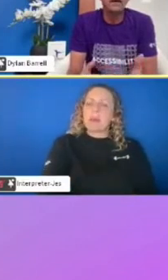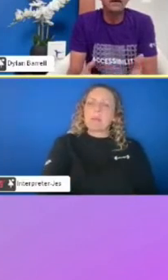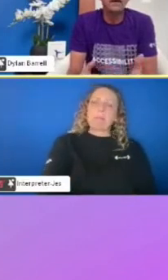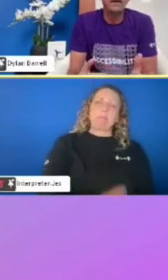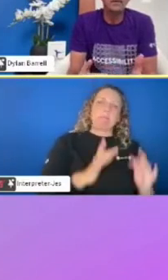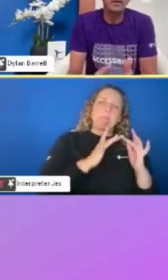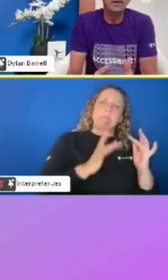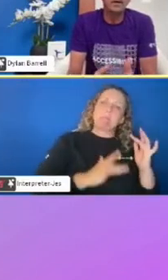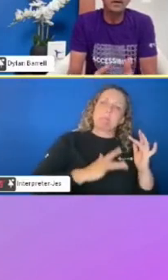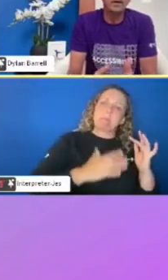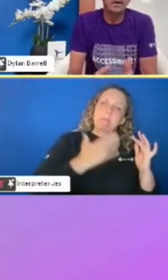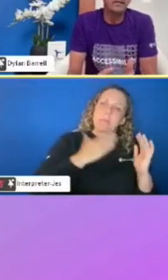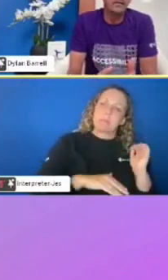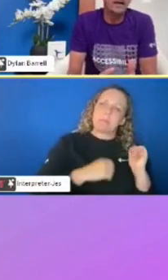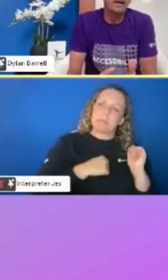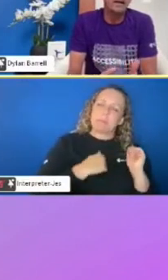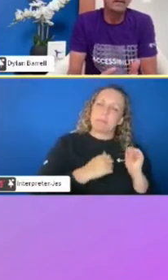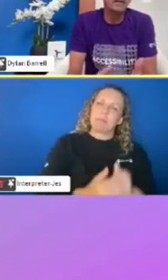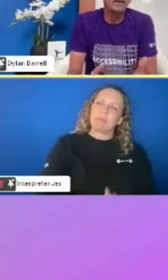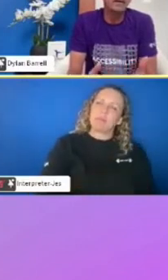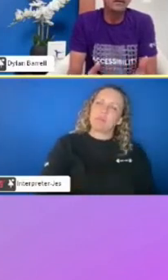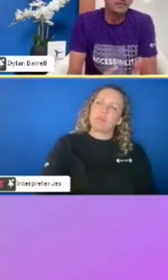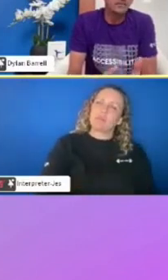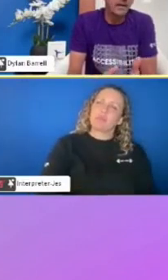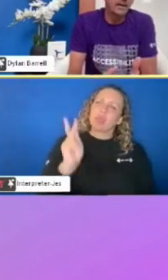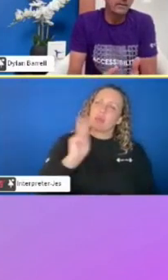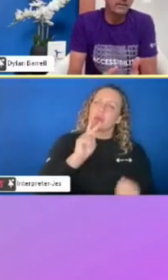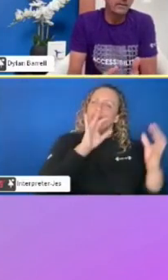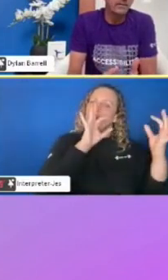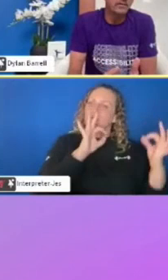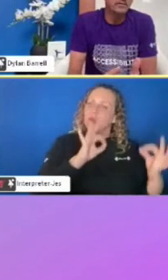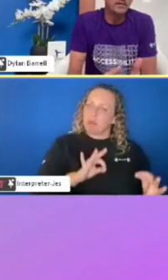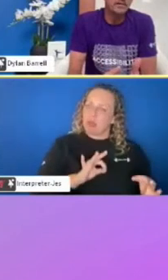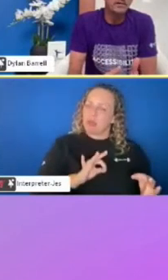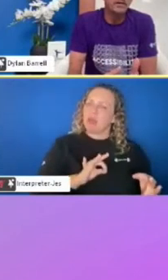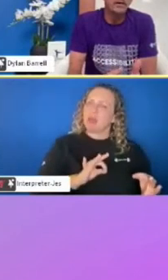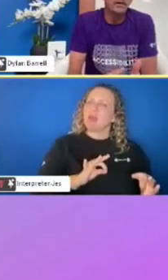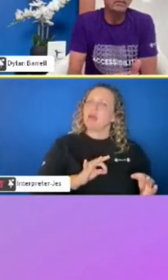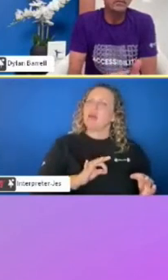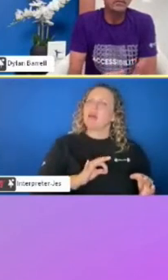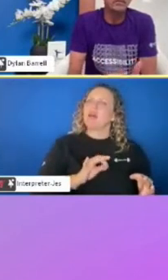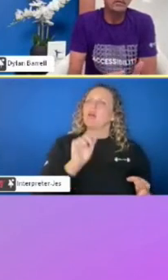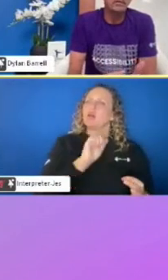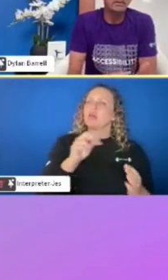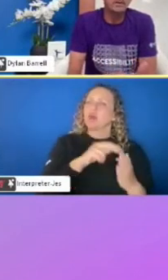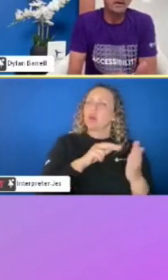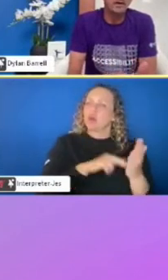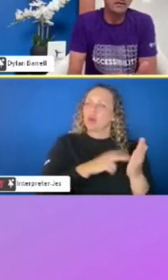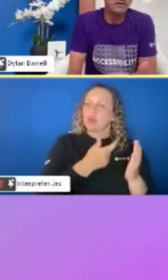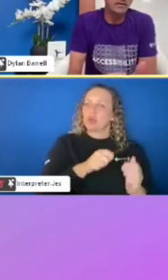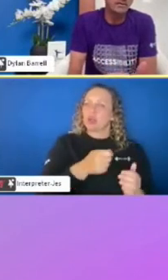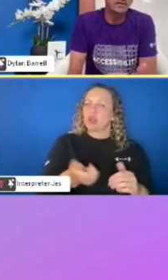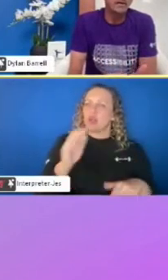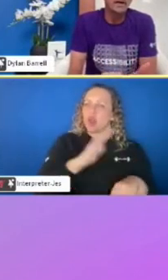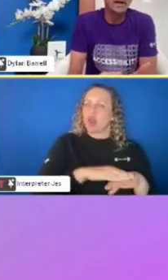We got a lot of feedback that the AAA rules being turned on was causing people a lot of trouble.